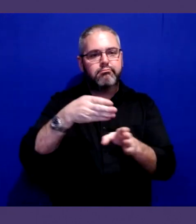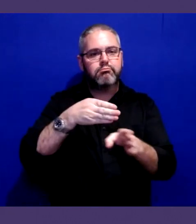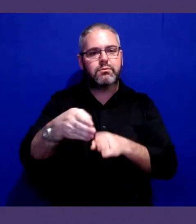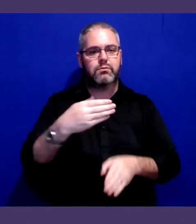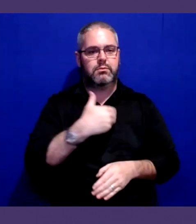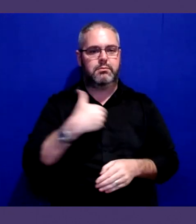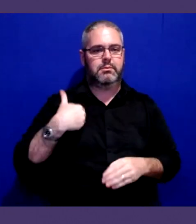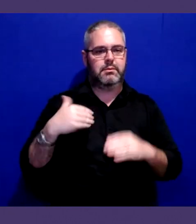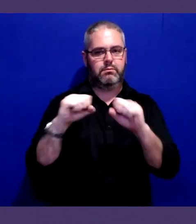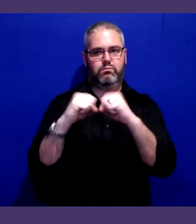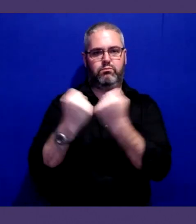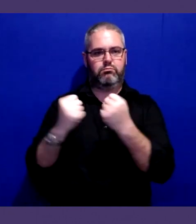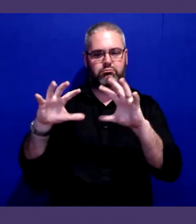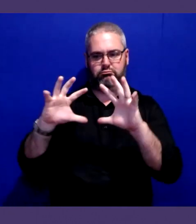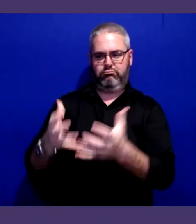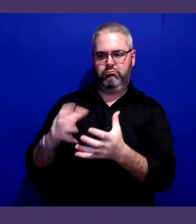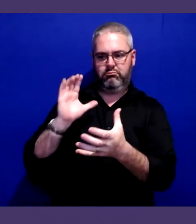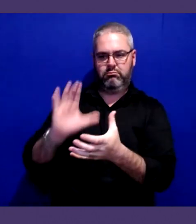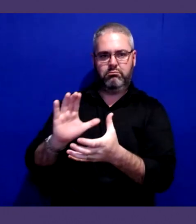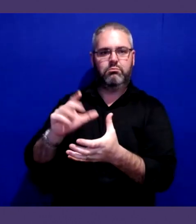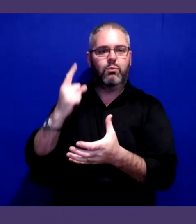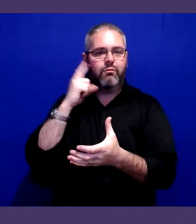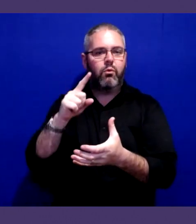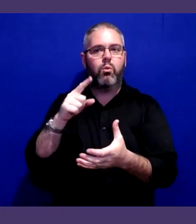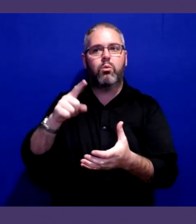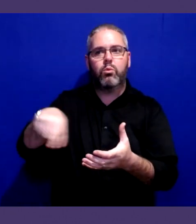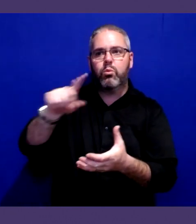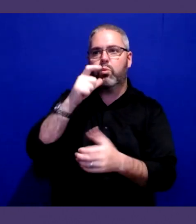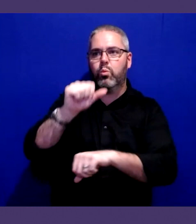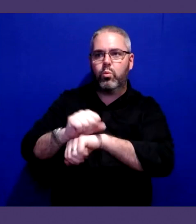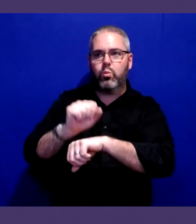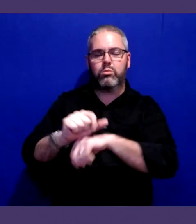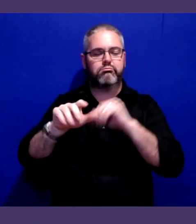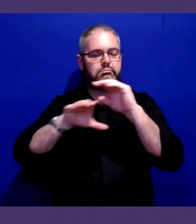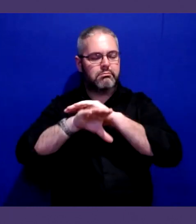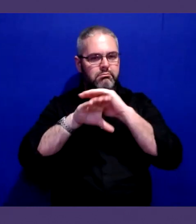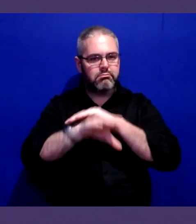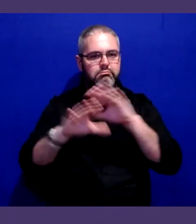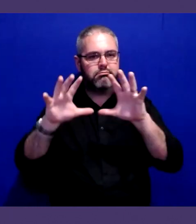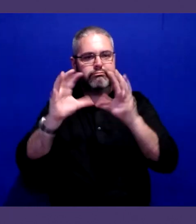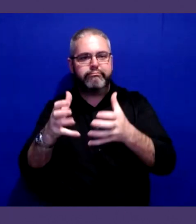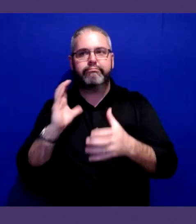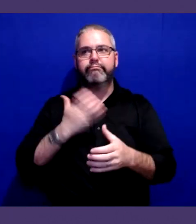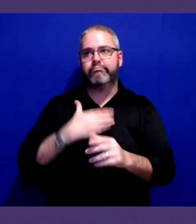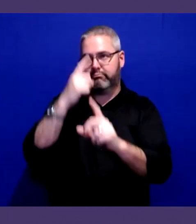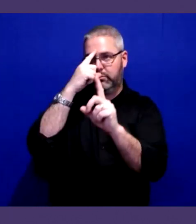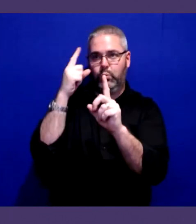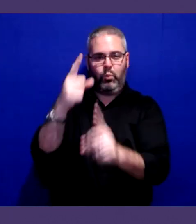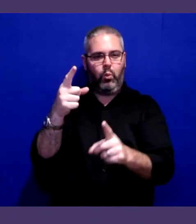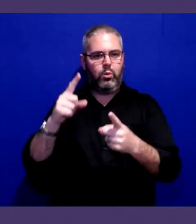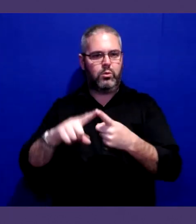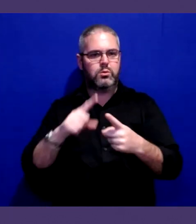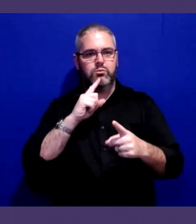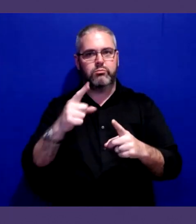an association for those people who work in accessibility and our goal is to define, promote, and improve and diversify